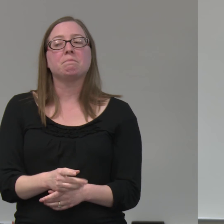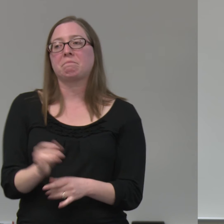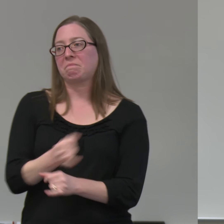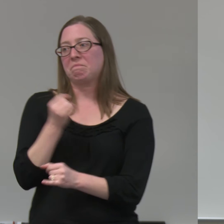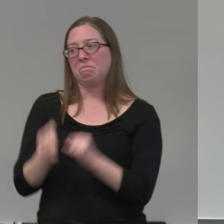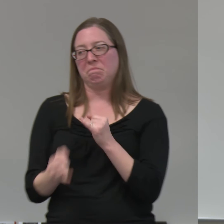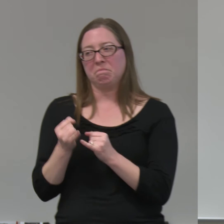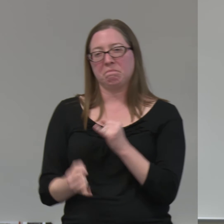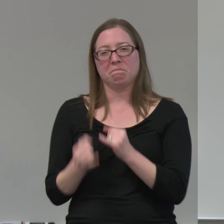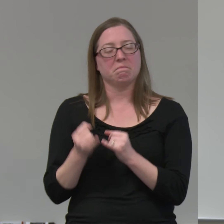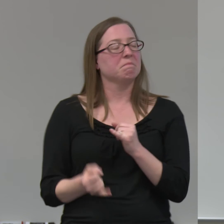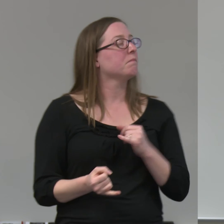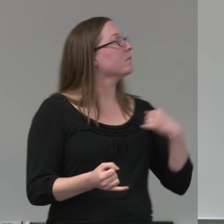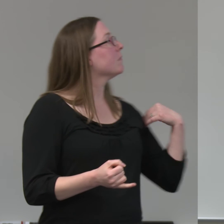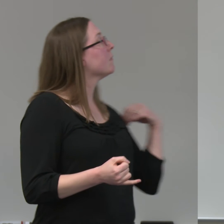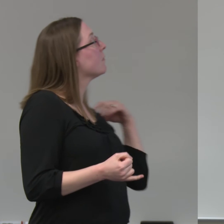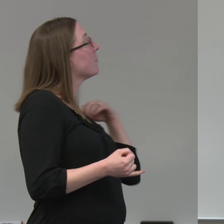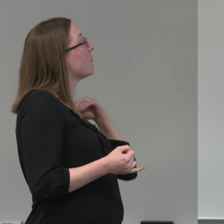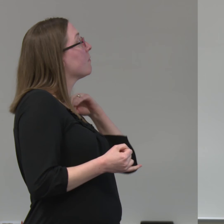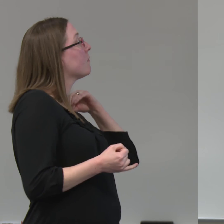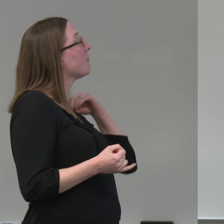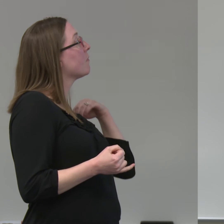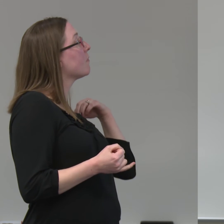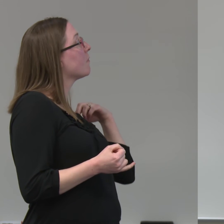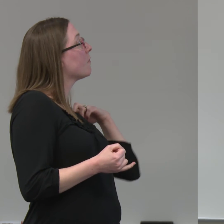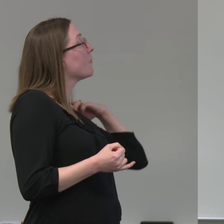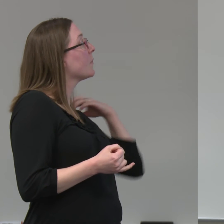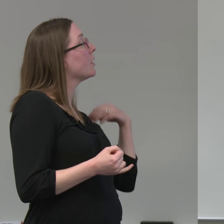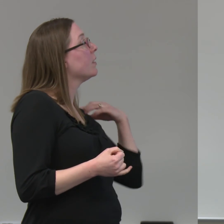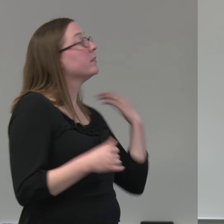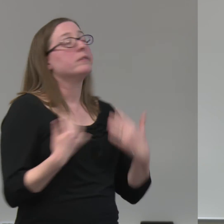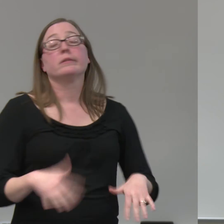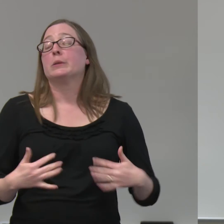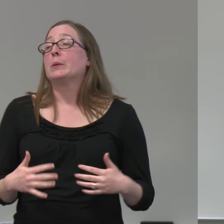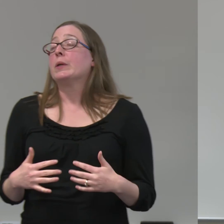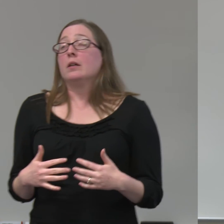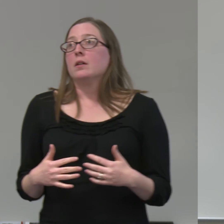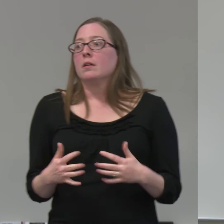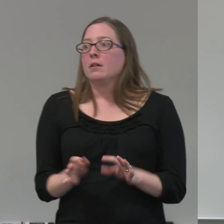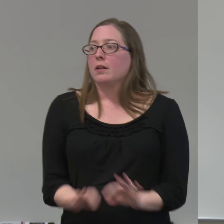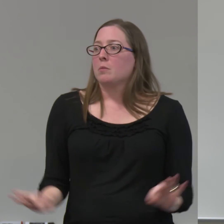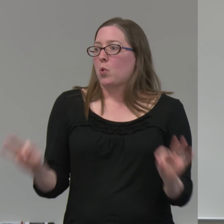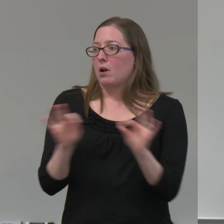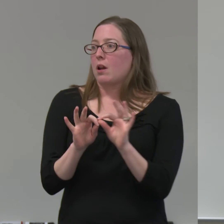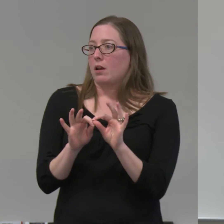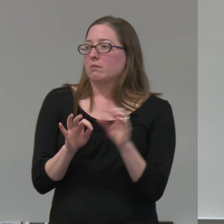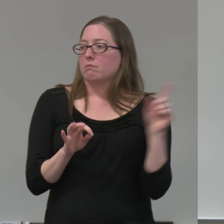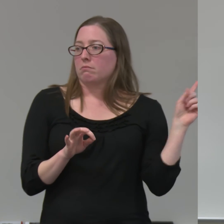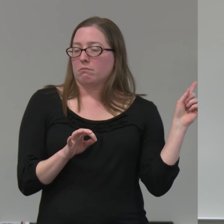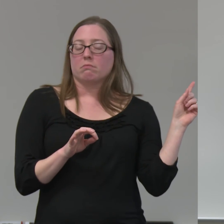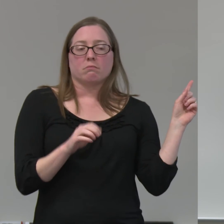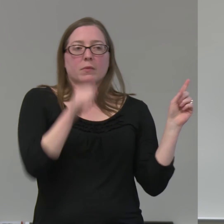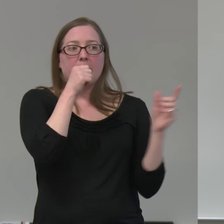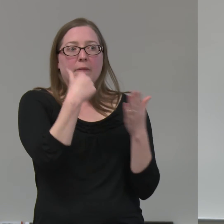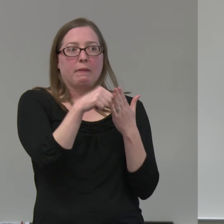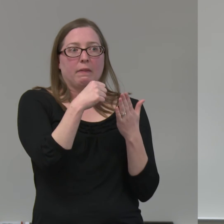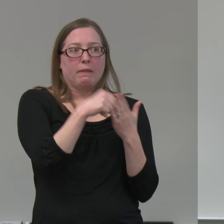and finally, I think this is a very important component, is the letters of recommendation because I know that